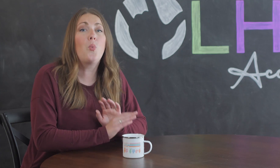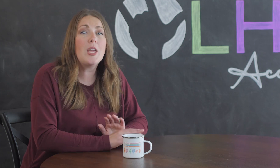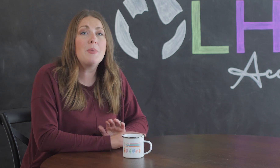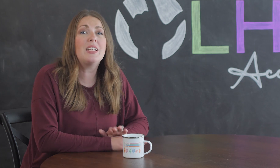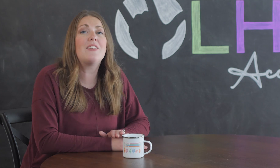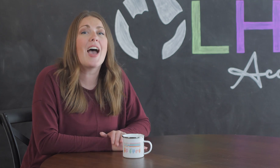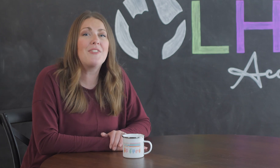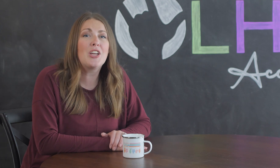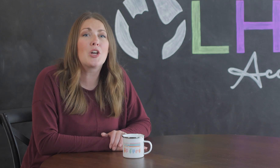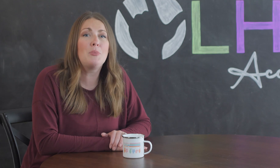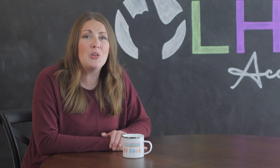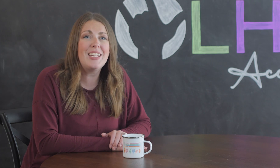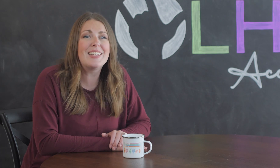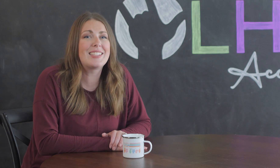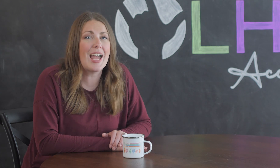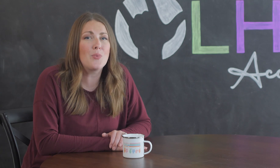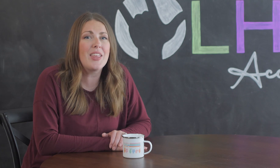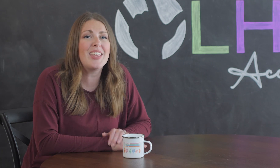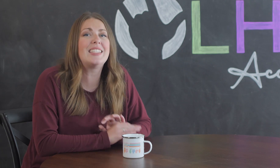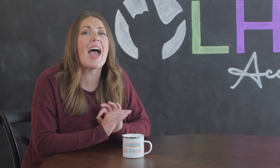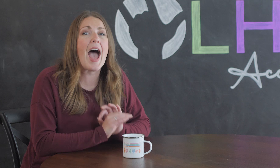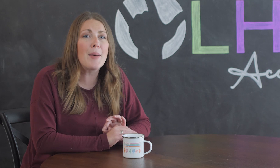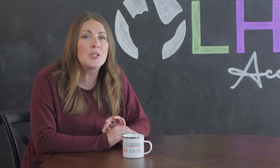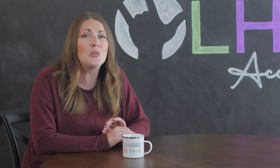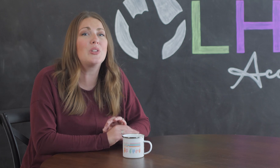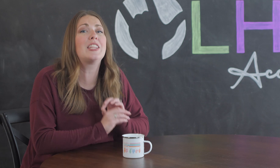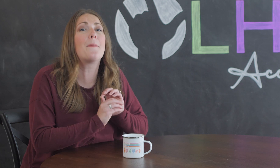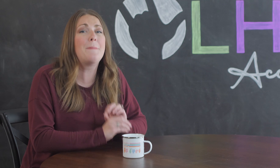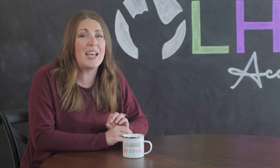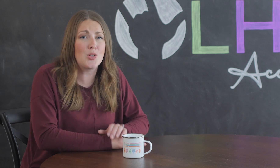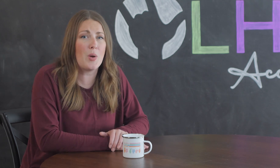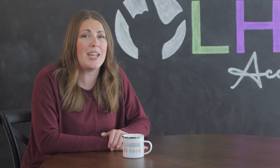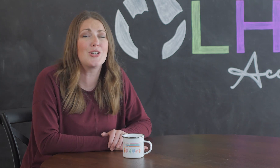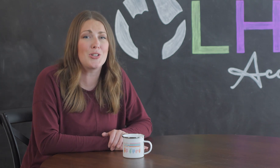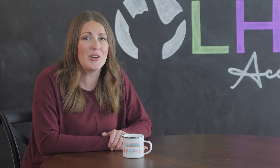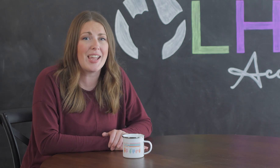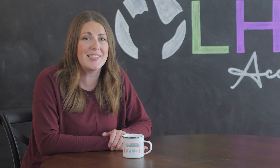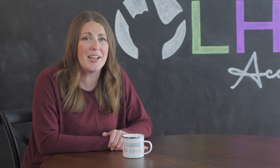We believe having a community to sign with is absolutely the best way to learn ASL.